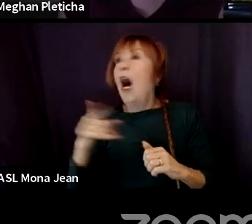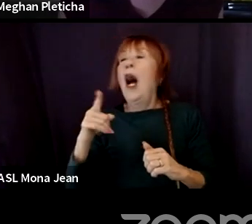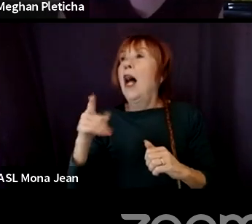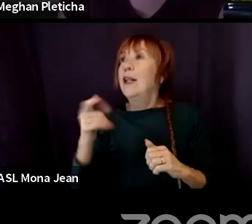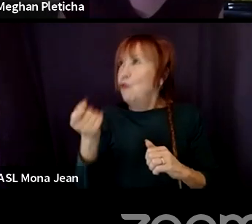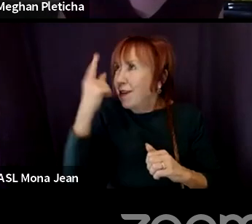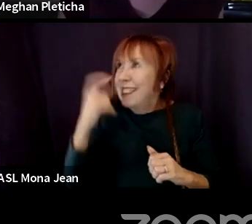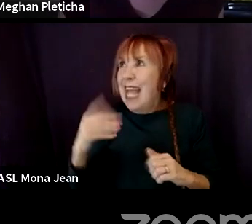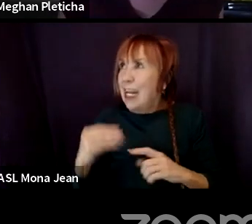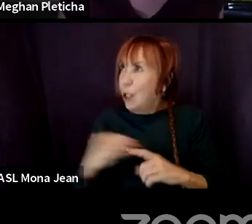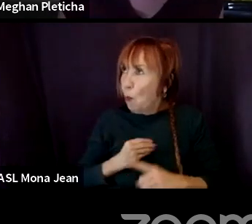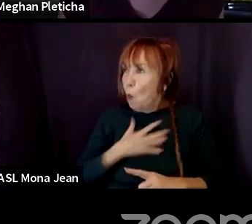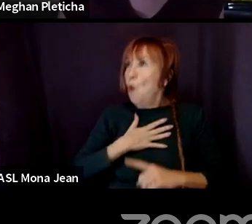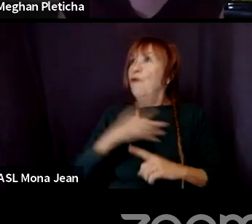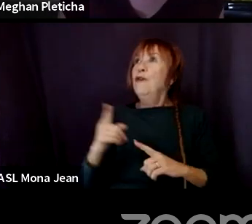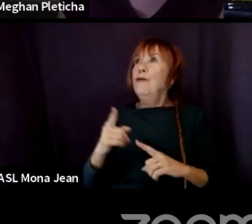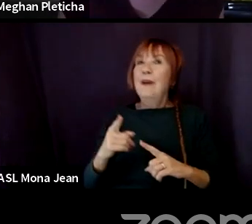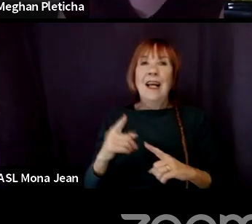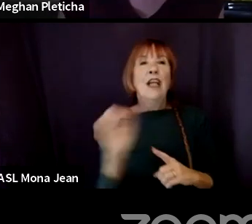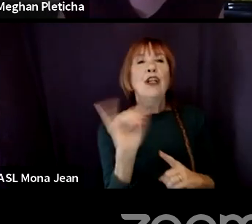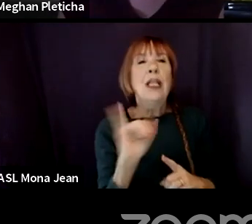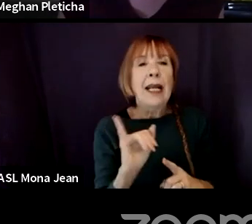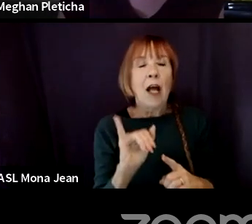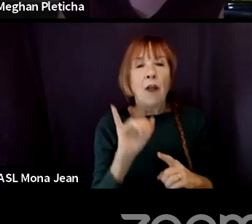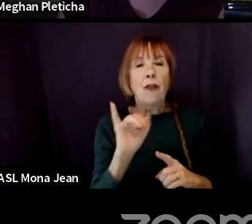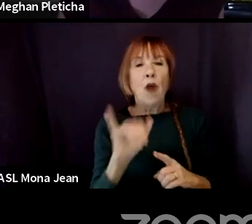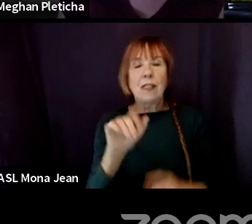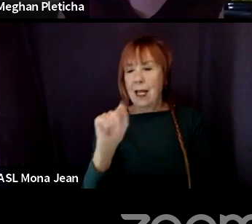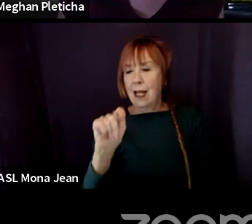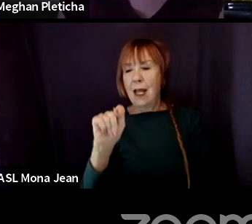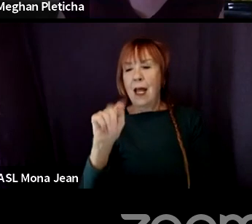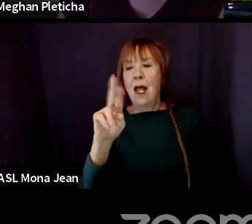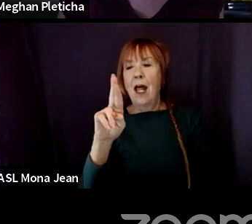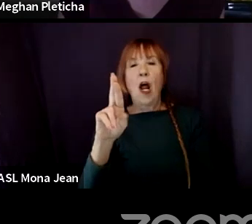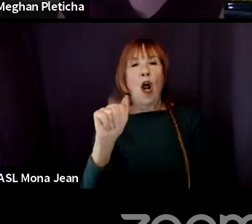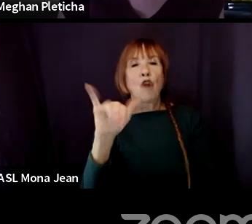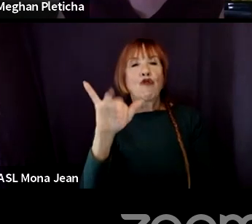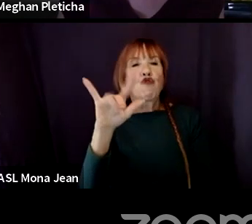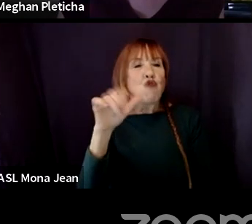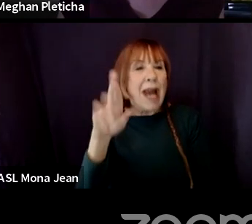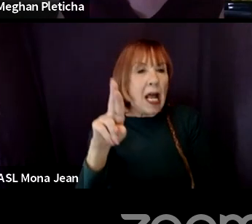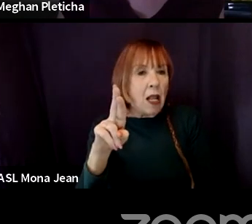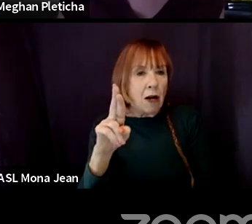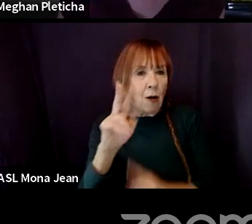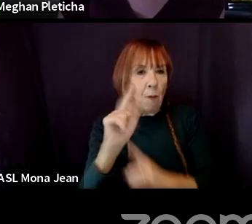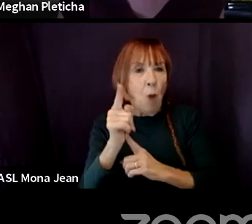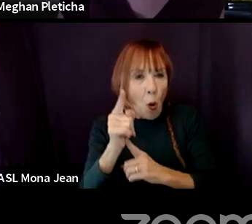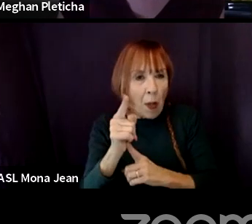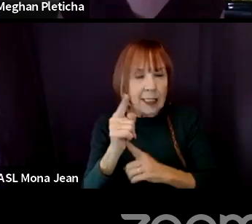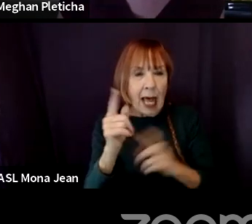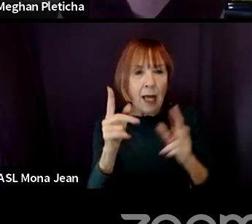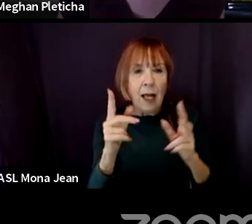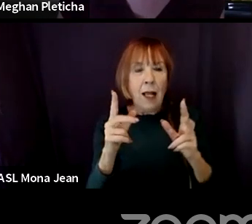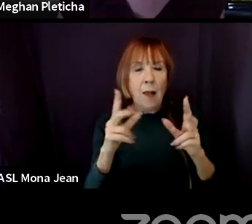and did it move you? You know what it means? So whatever, even if it's funny, did it move on whatever it was I was trying to do?